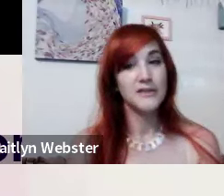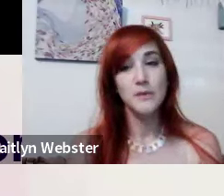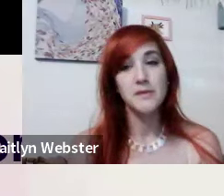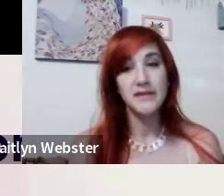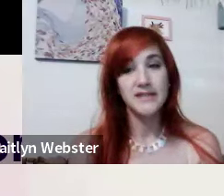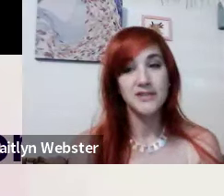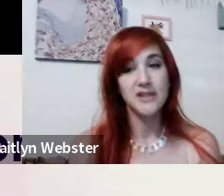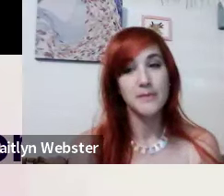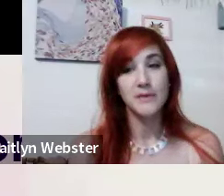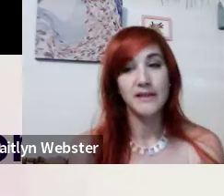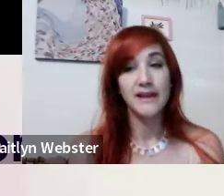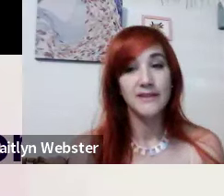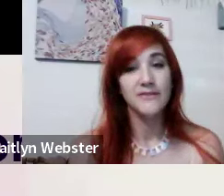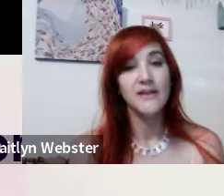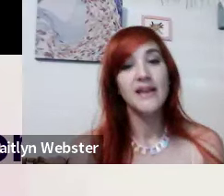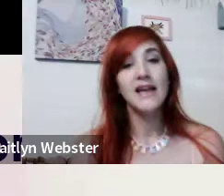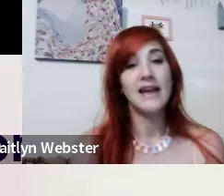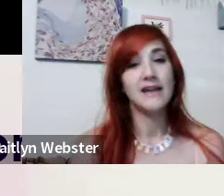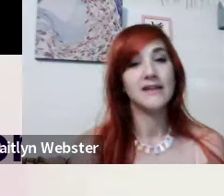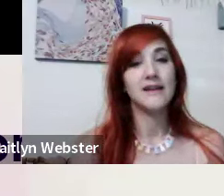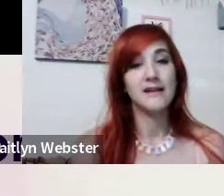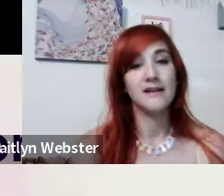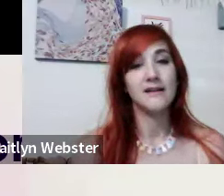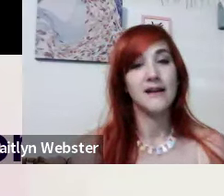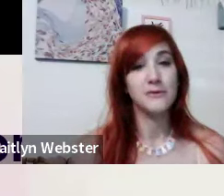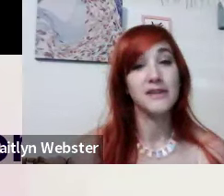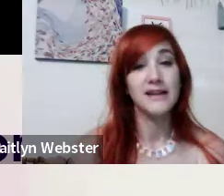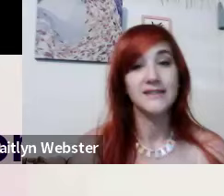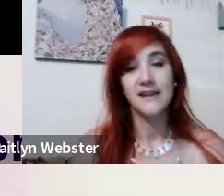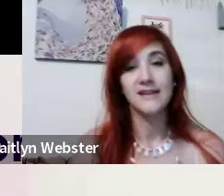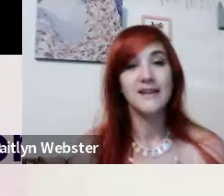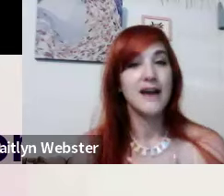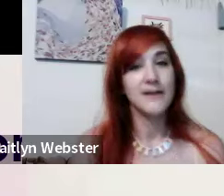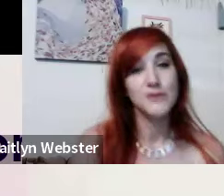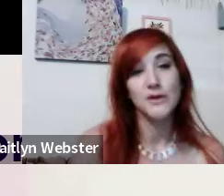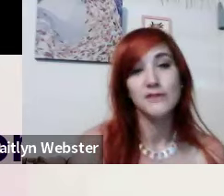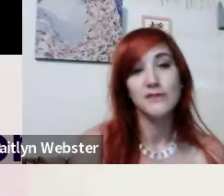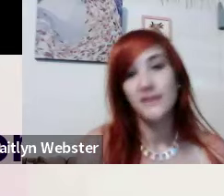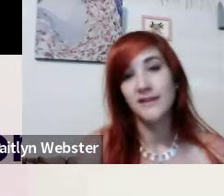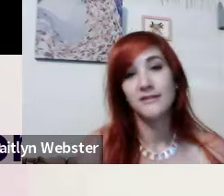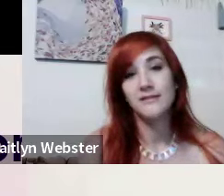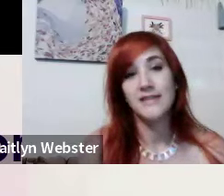This woman made such an impact on my life, I realized that I sort of have